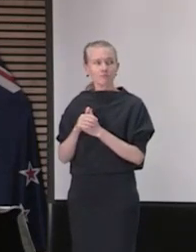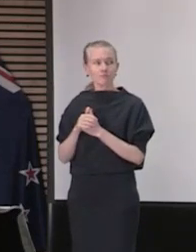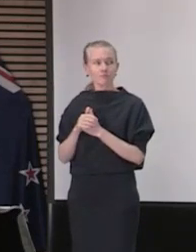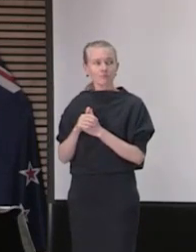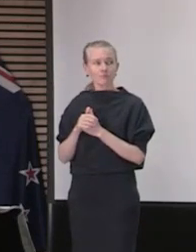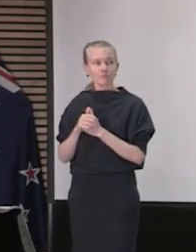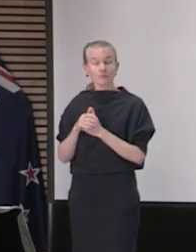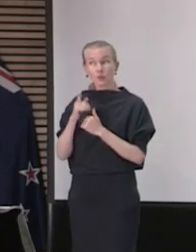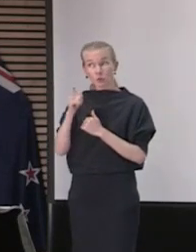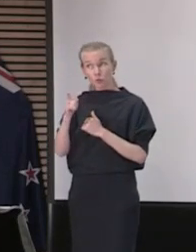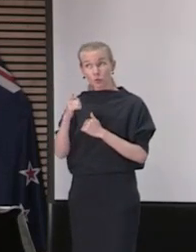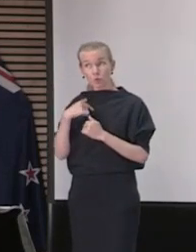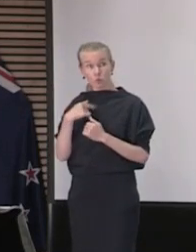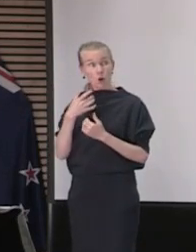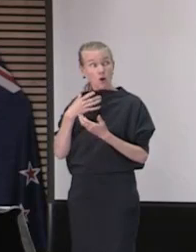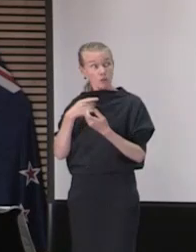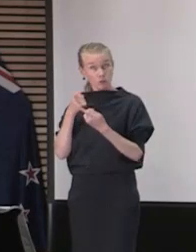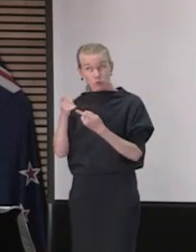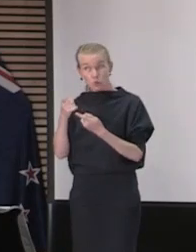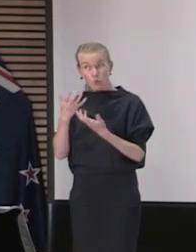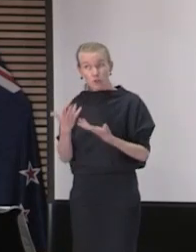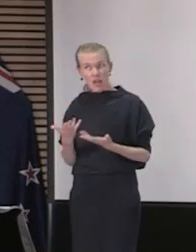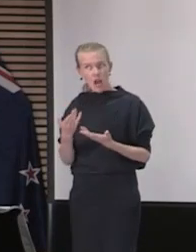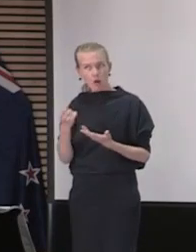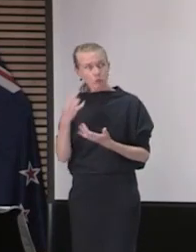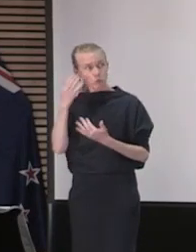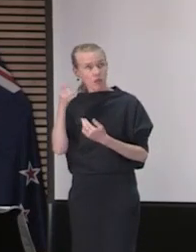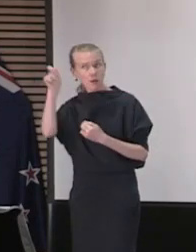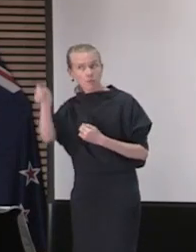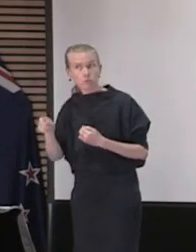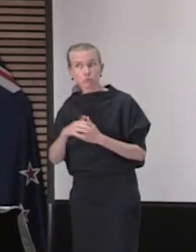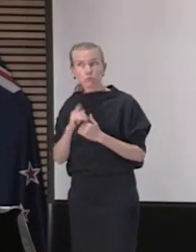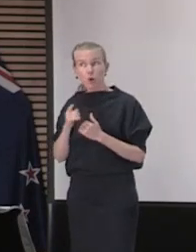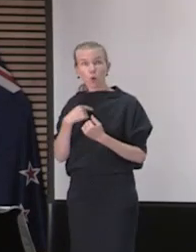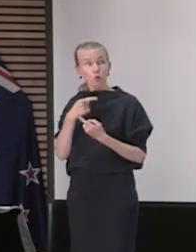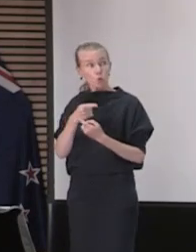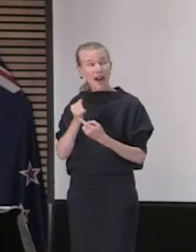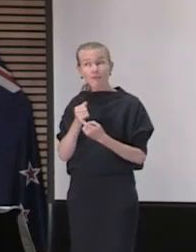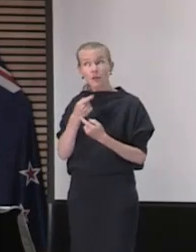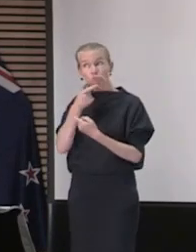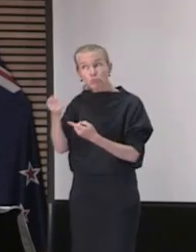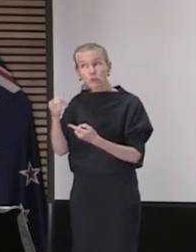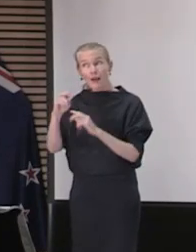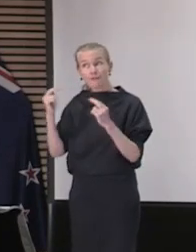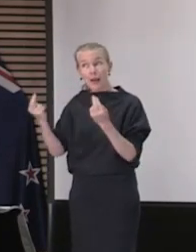Iam so sorry that people arelosing loved ones, particularly those of highesteem in our communitiesduring